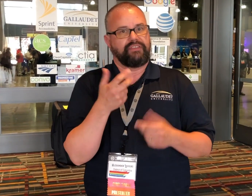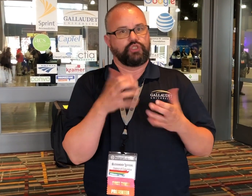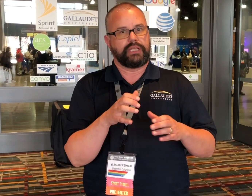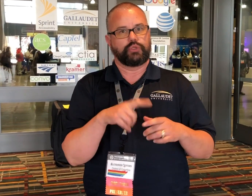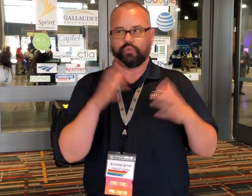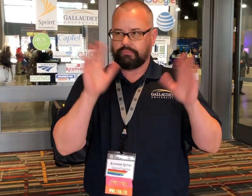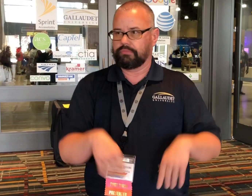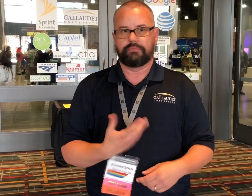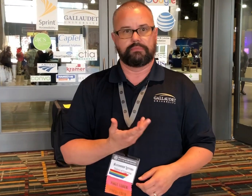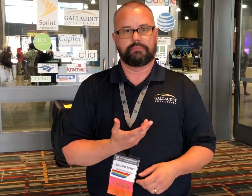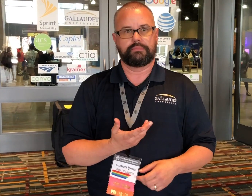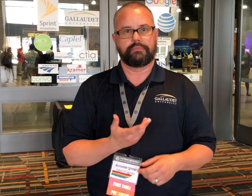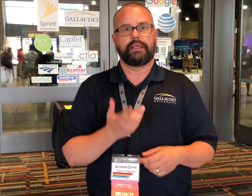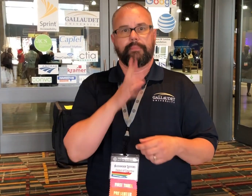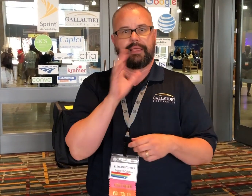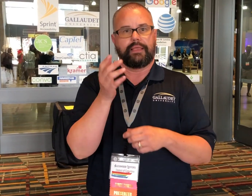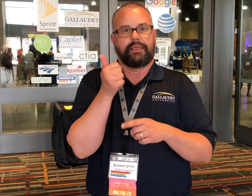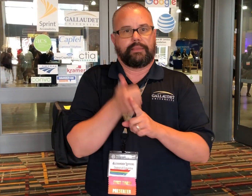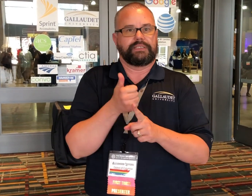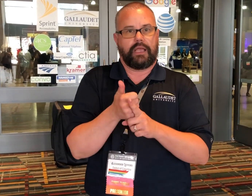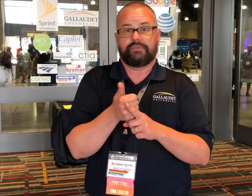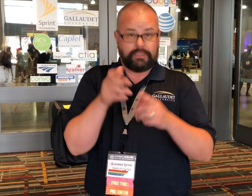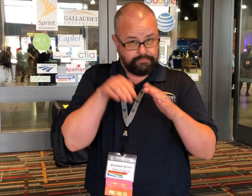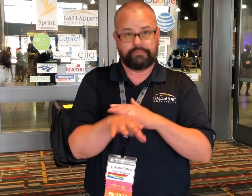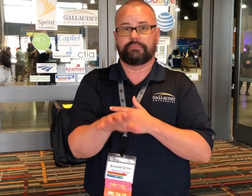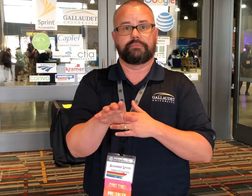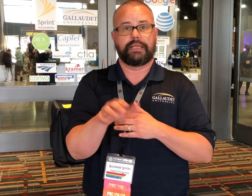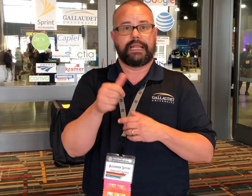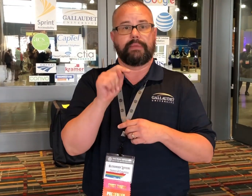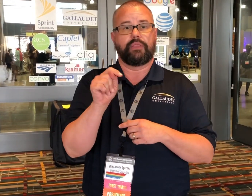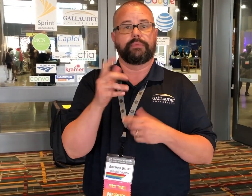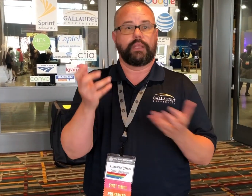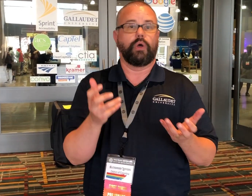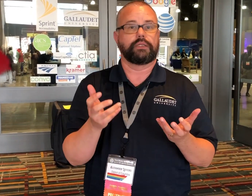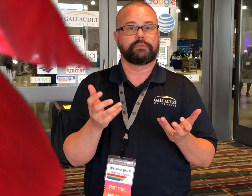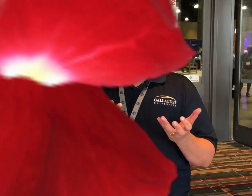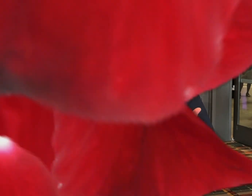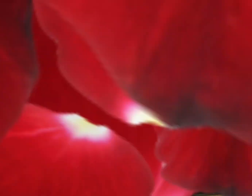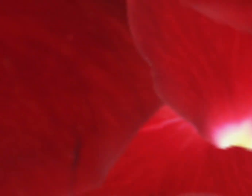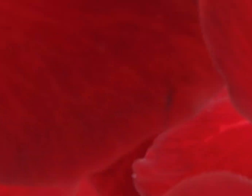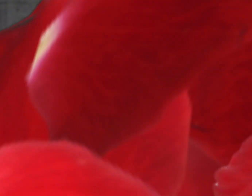They have the chance to be themselves and use any bathrooms they want.